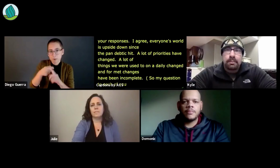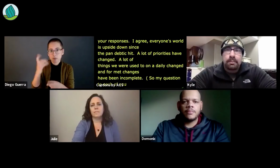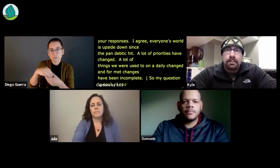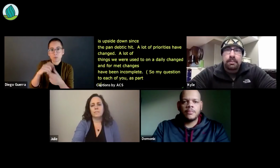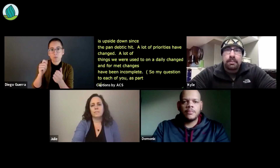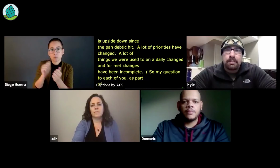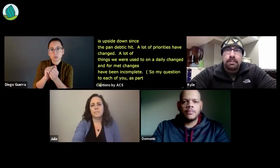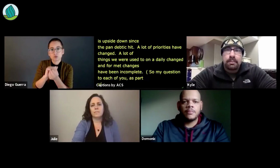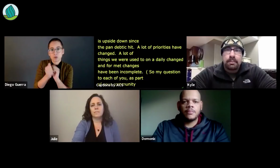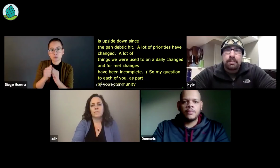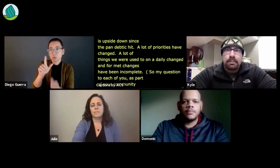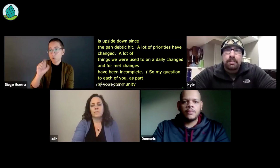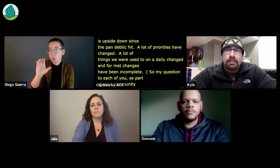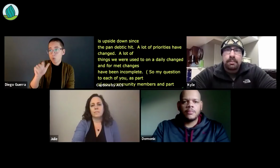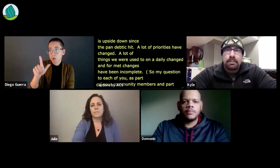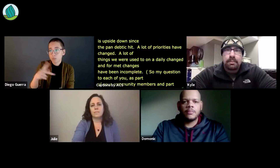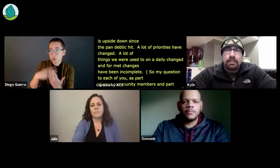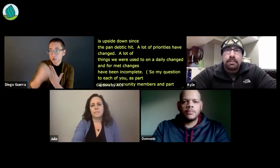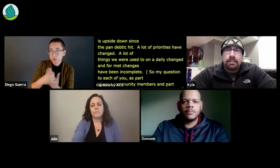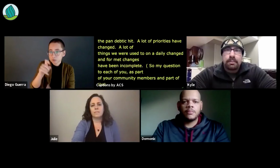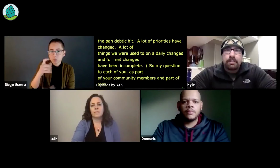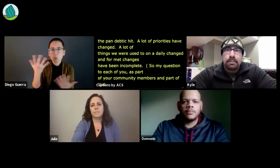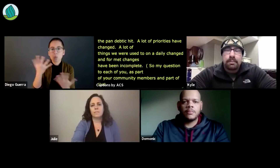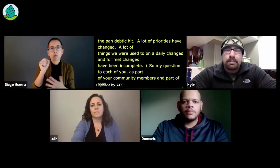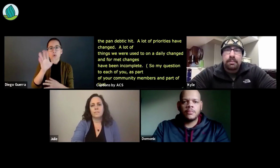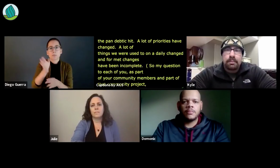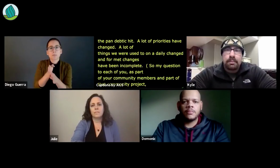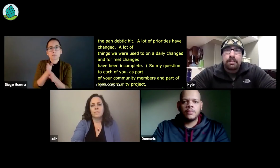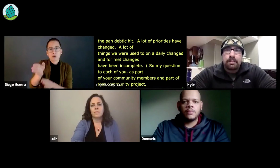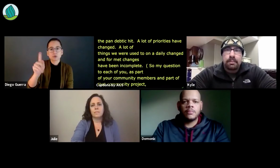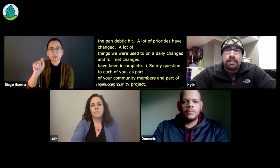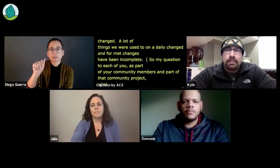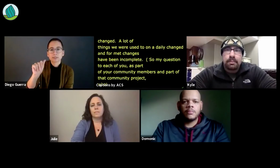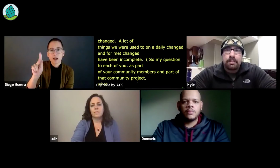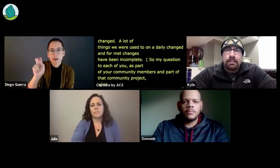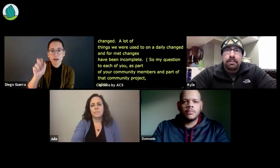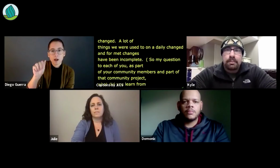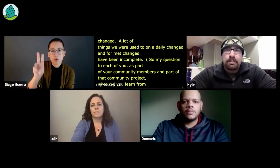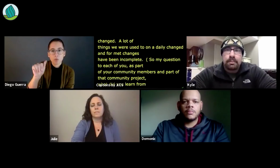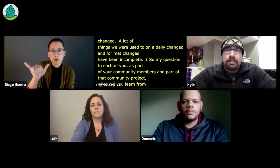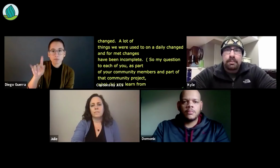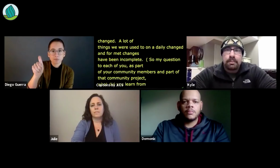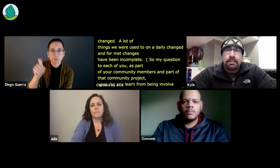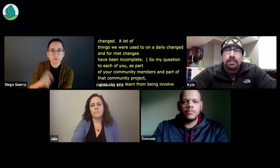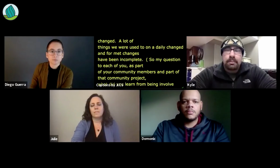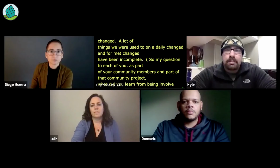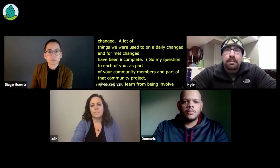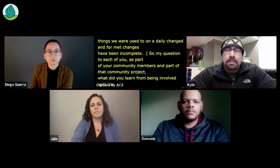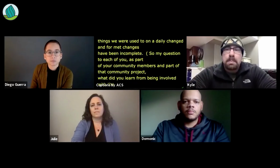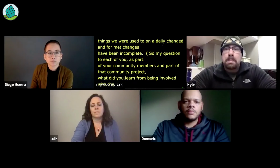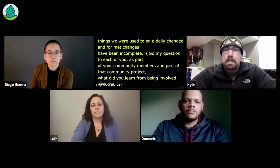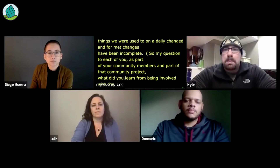what did you learn from being involved with the Engage for Change local program? What are your main takeaways?